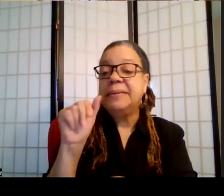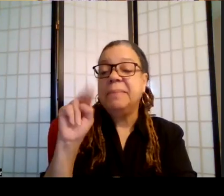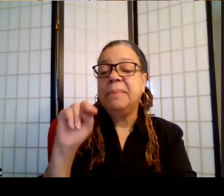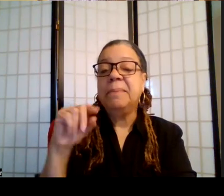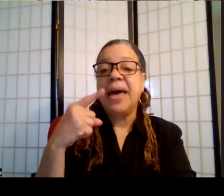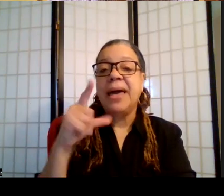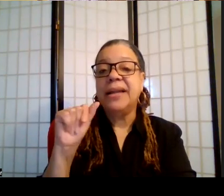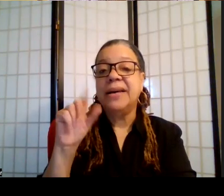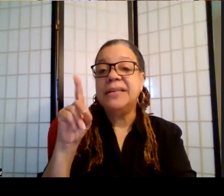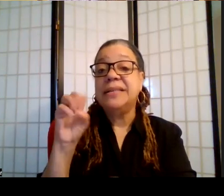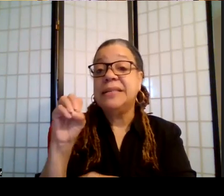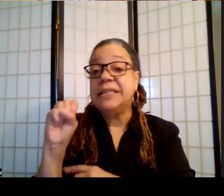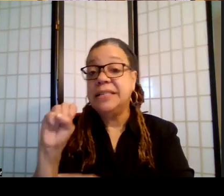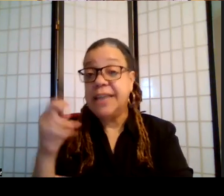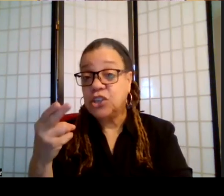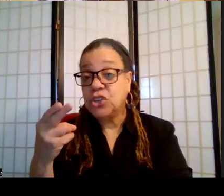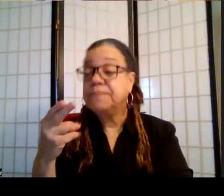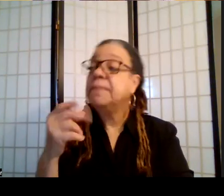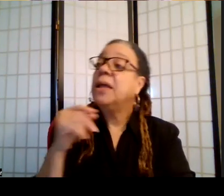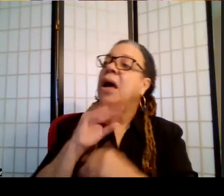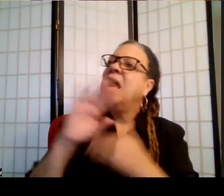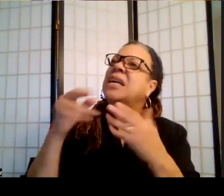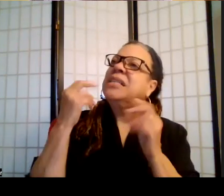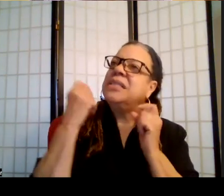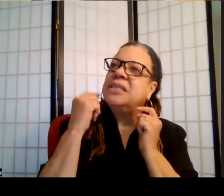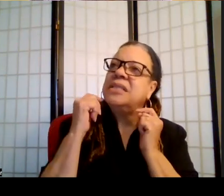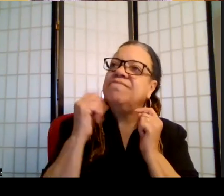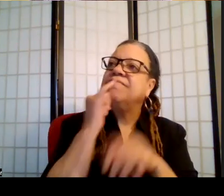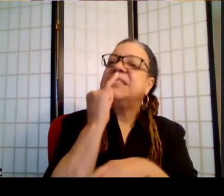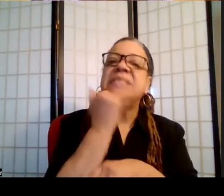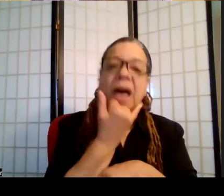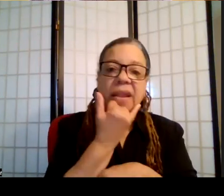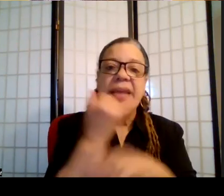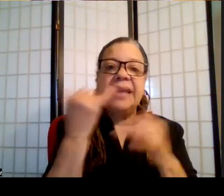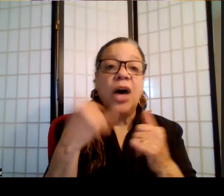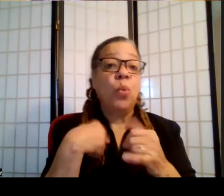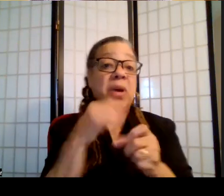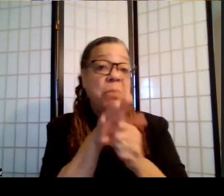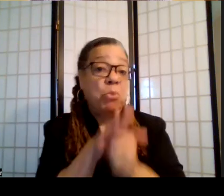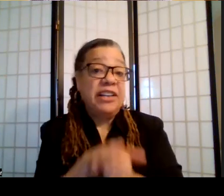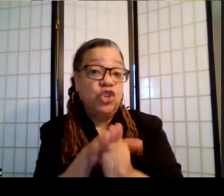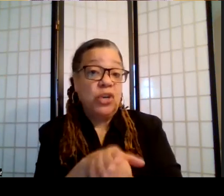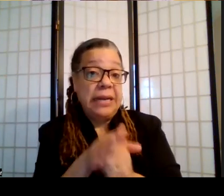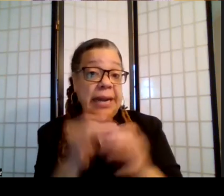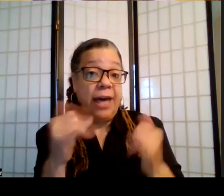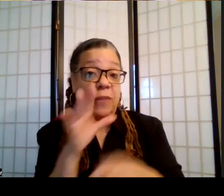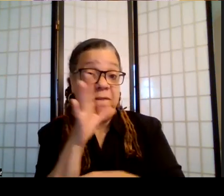you know, it's uh all of a sudden, now we are under pressure to produce more,